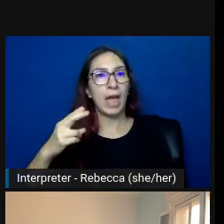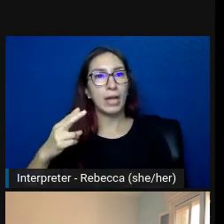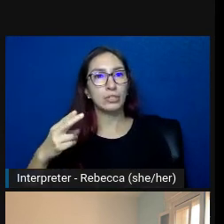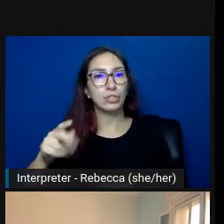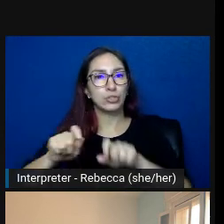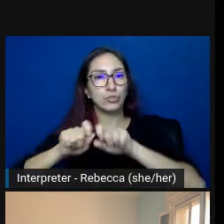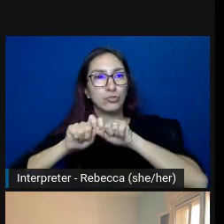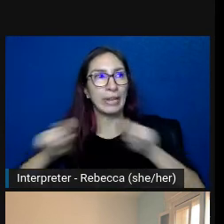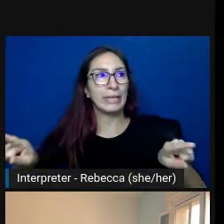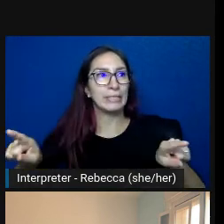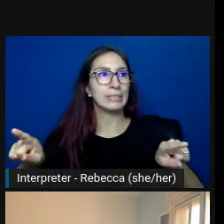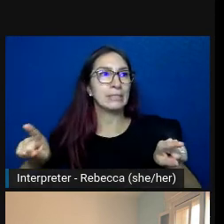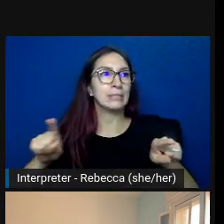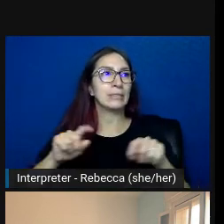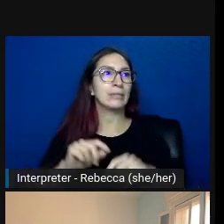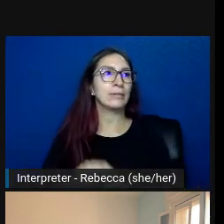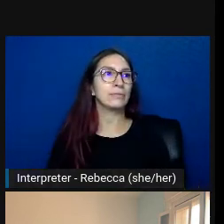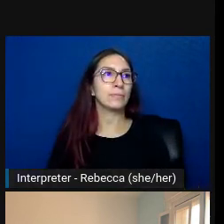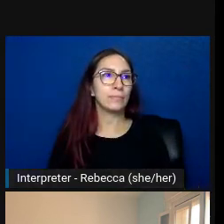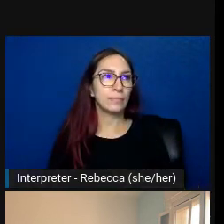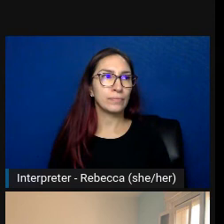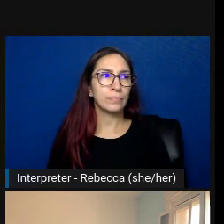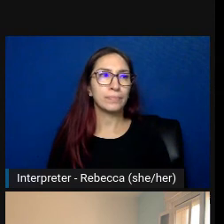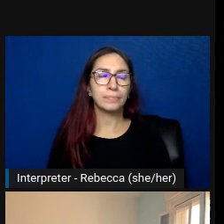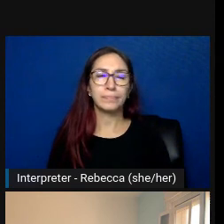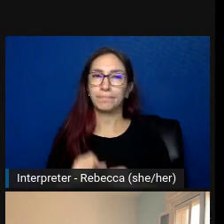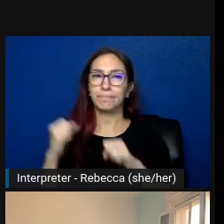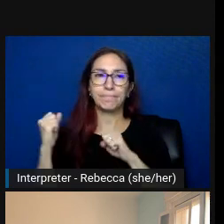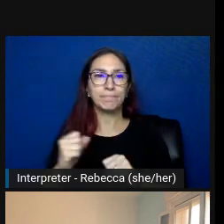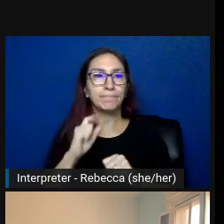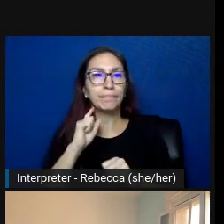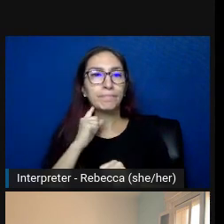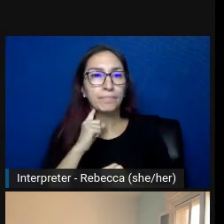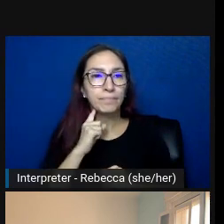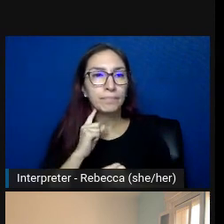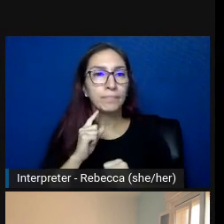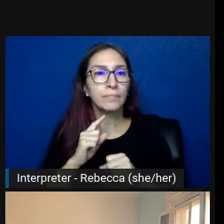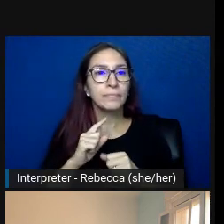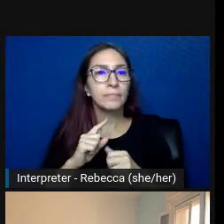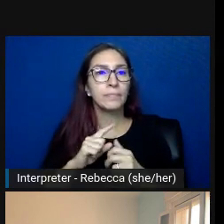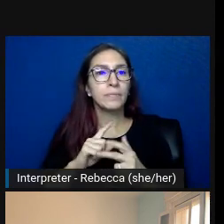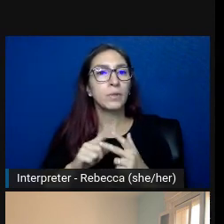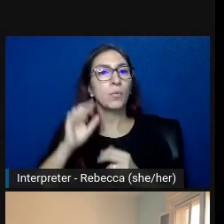Finally, the decisions we have to make, and we will see what's the future for Joomla.